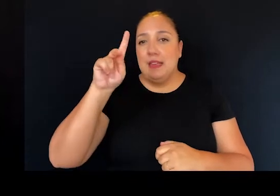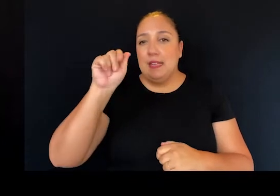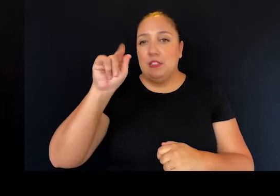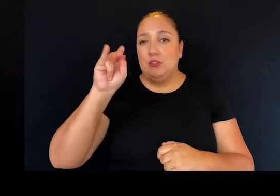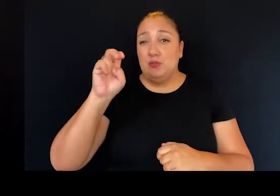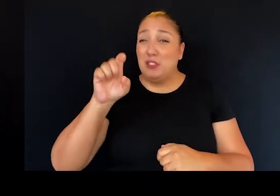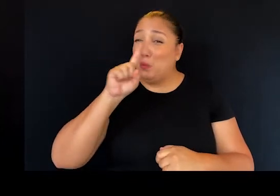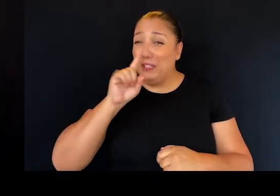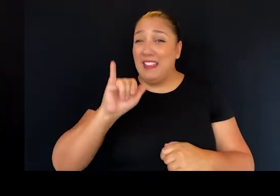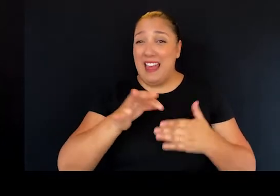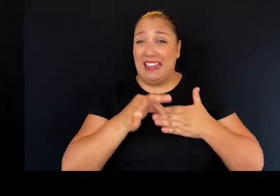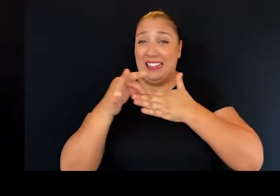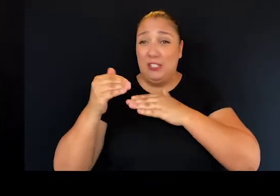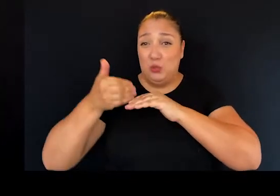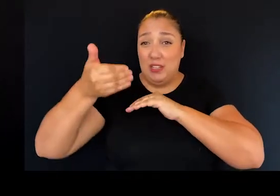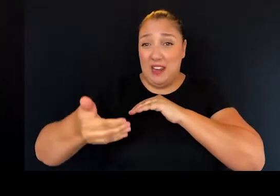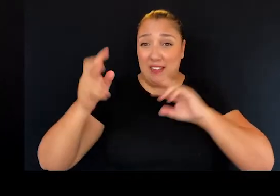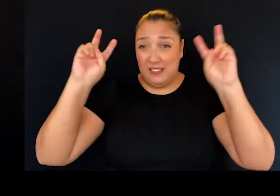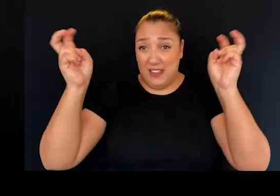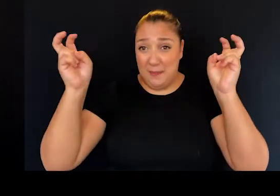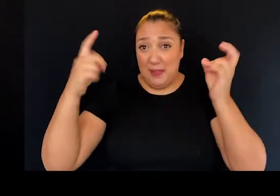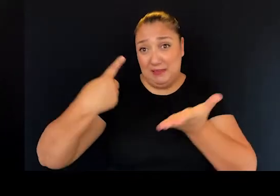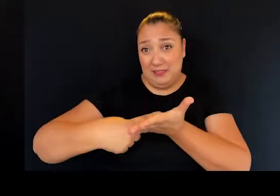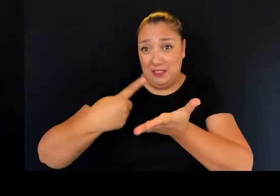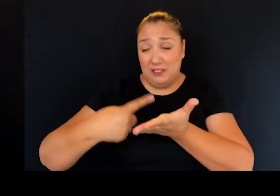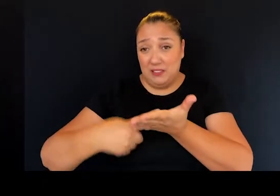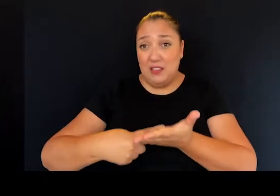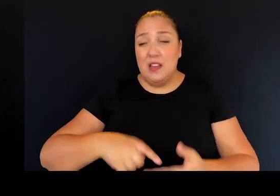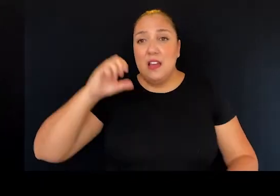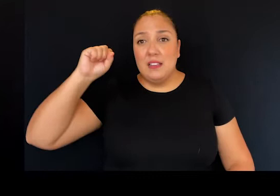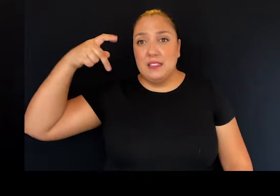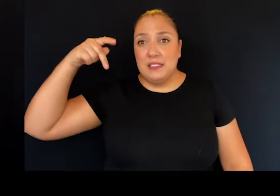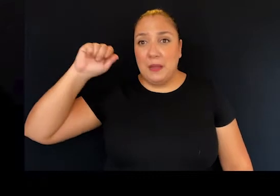or topic of discussion, really. "Spaz" really is one of the many, many words